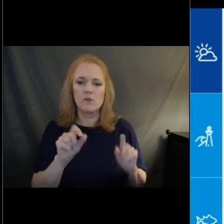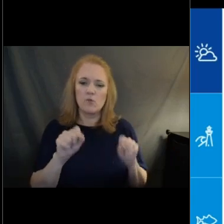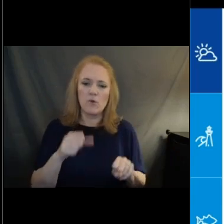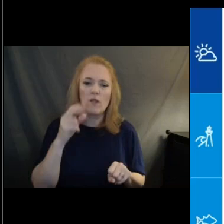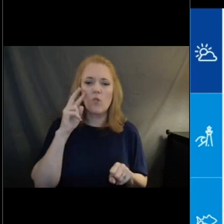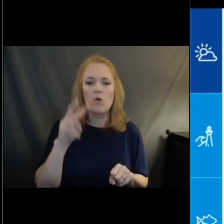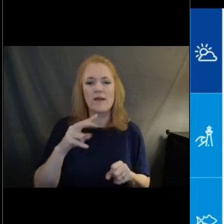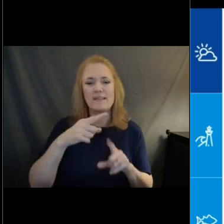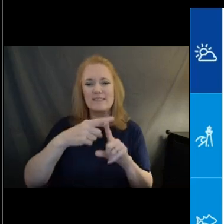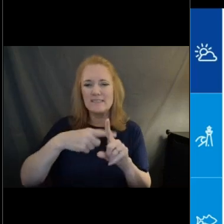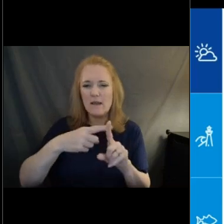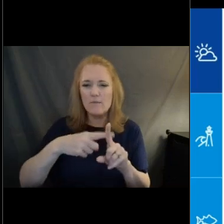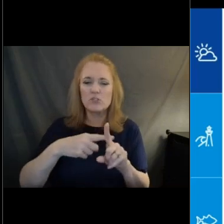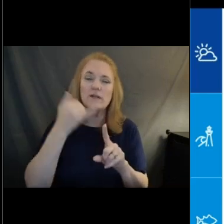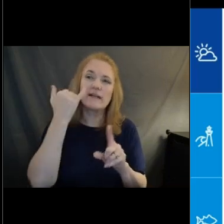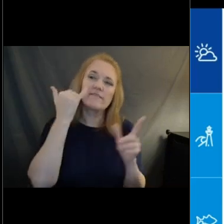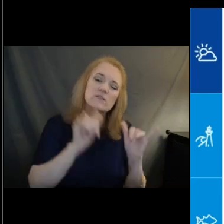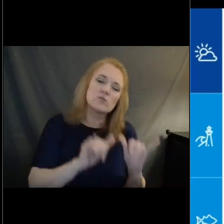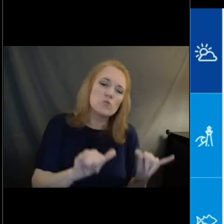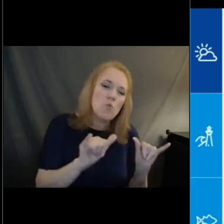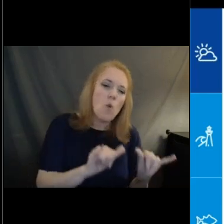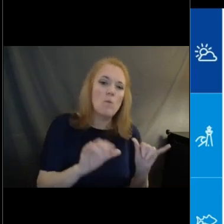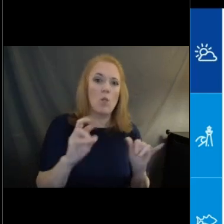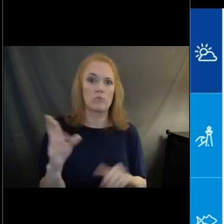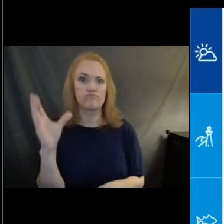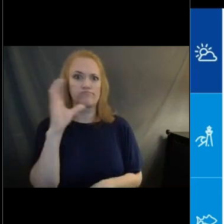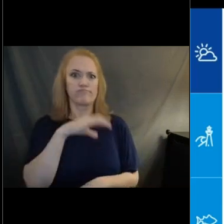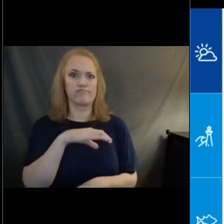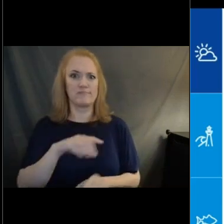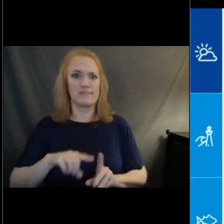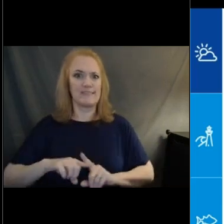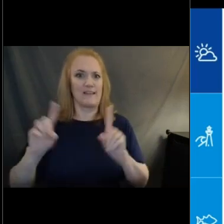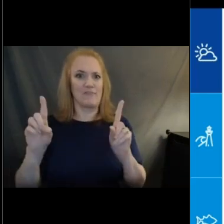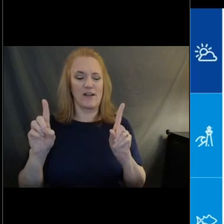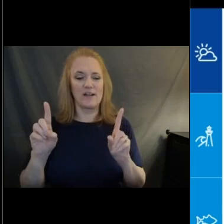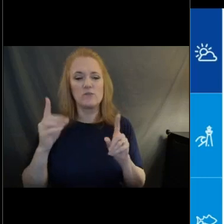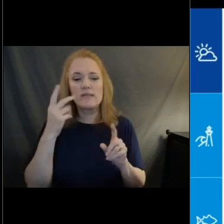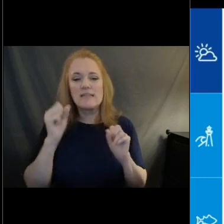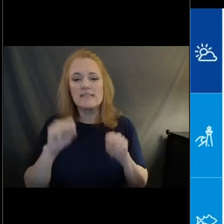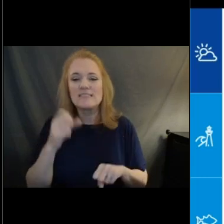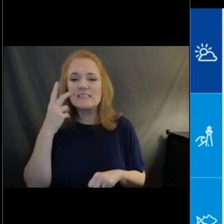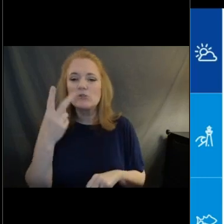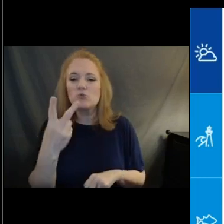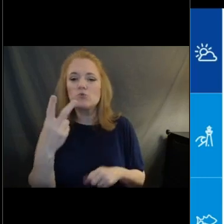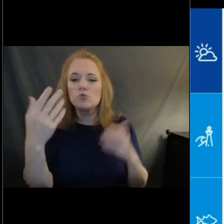and even record information. The two dark squares here, one is the NDFD forecast